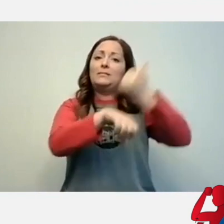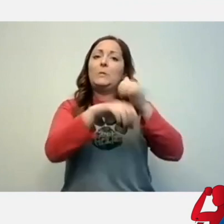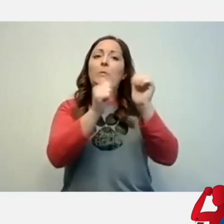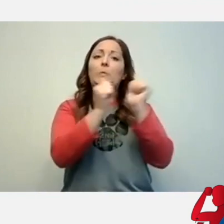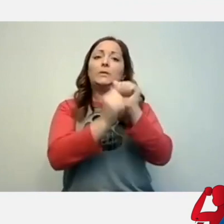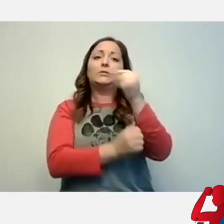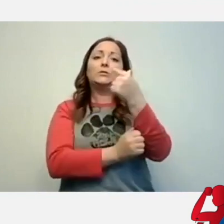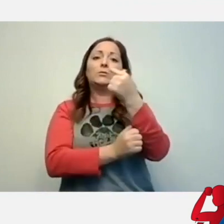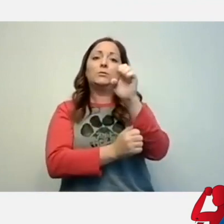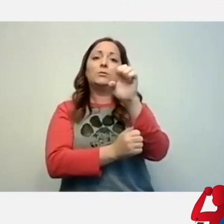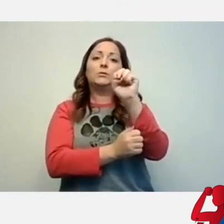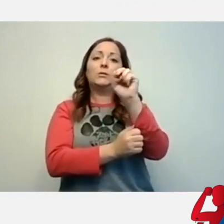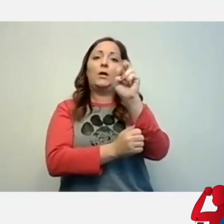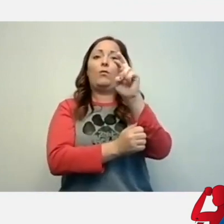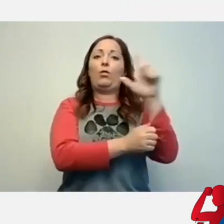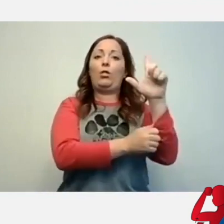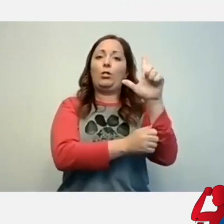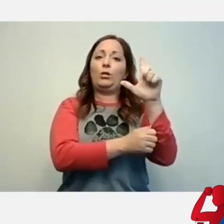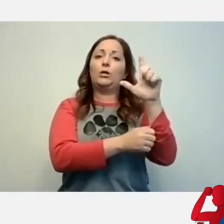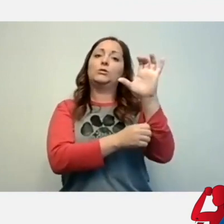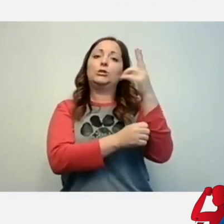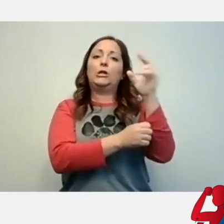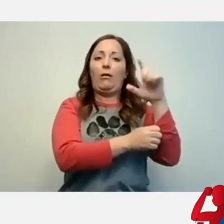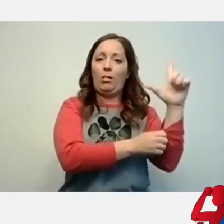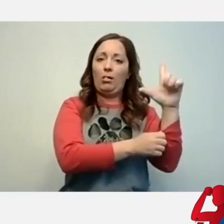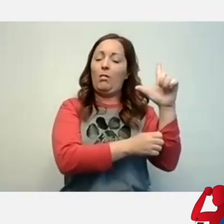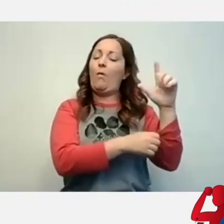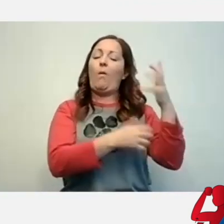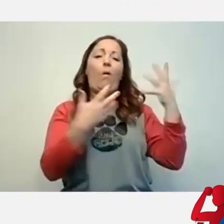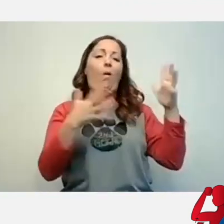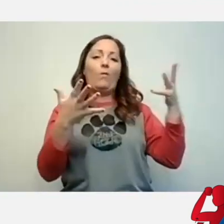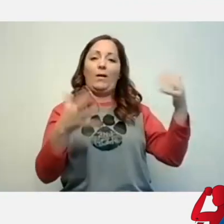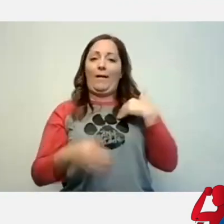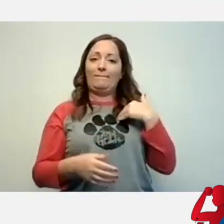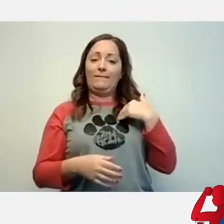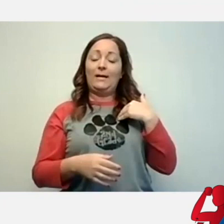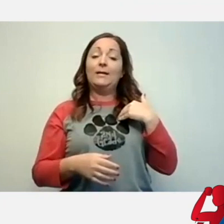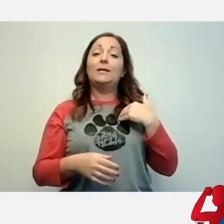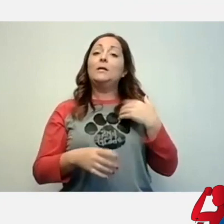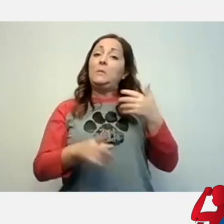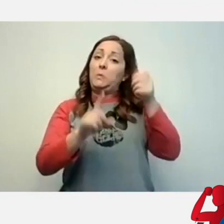Each team will automatically have a "General" channel.